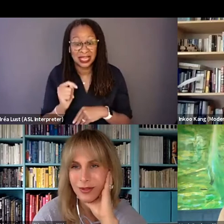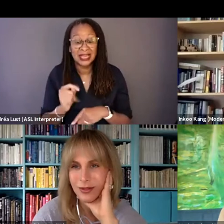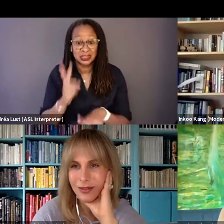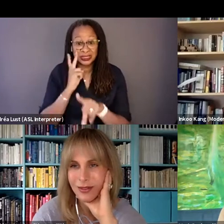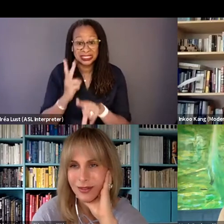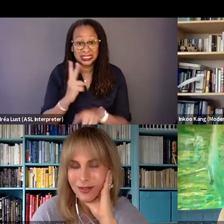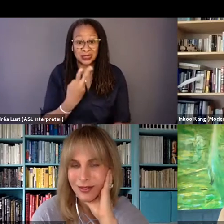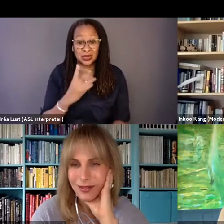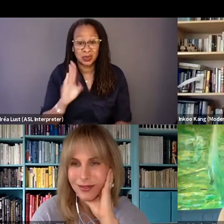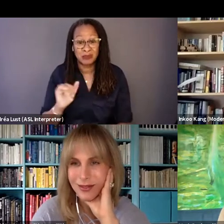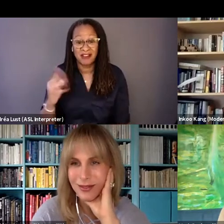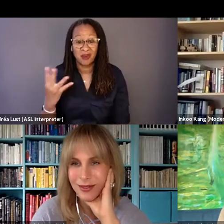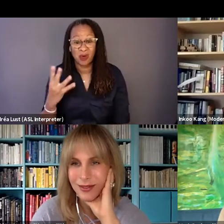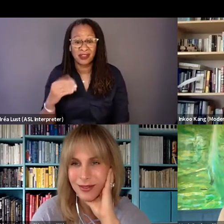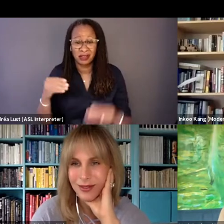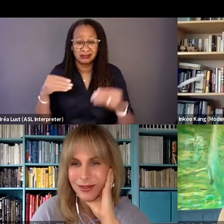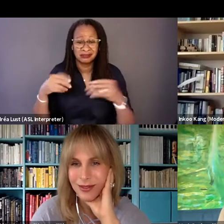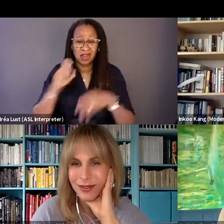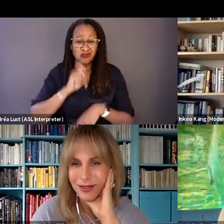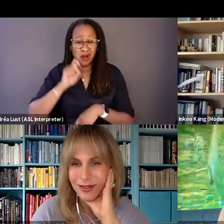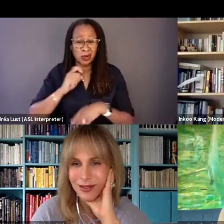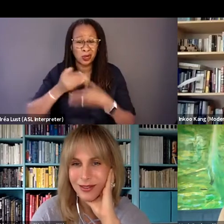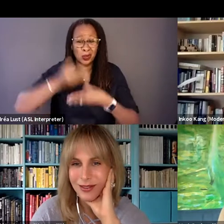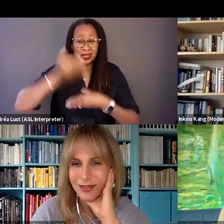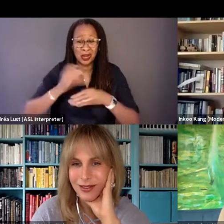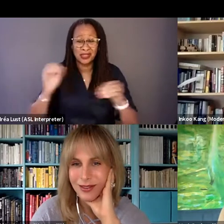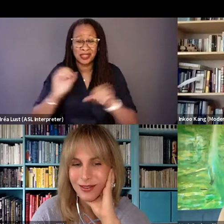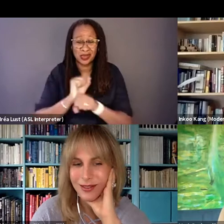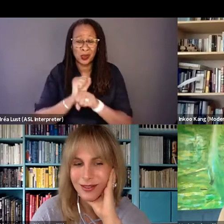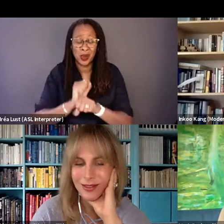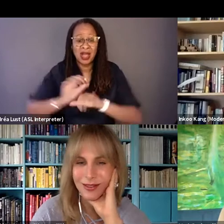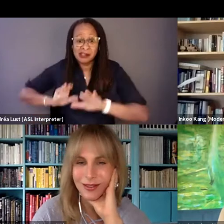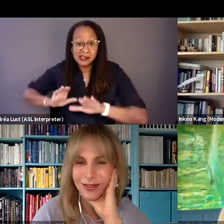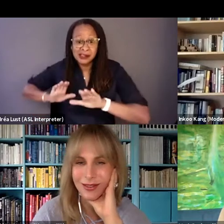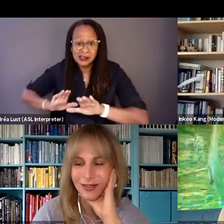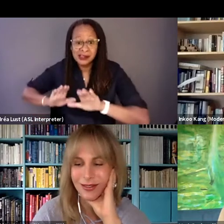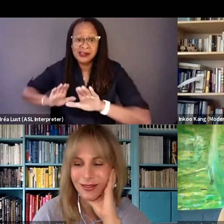and the rubbery window and nothing works, and they had to push it out and the wheel came off.